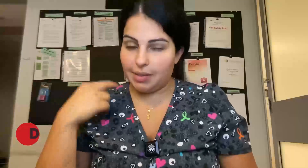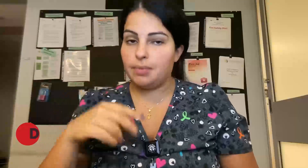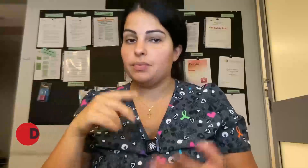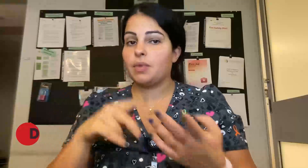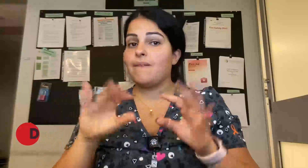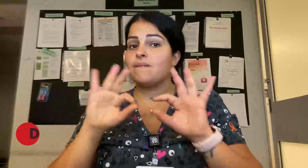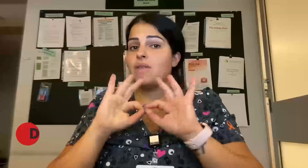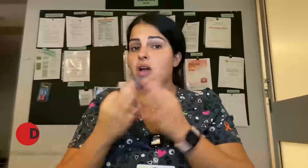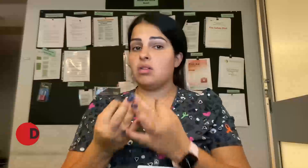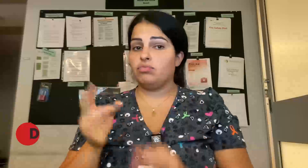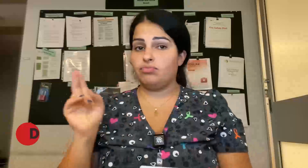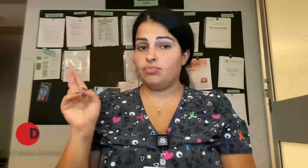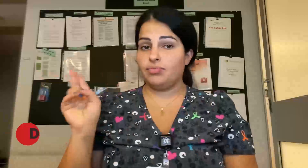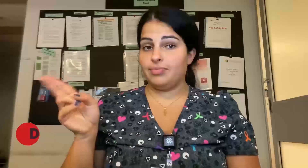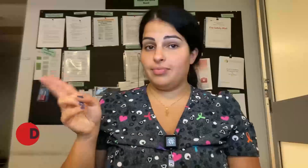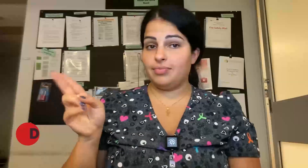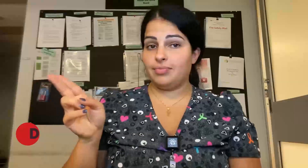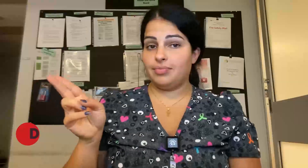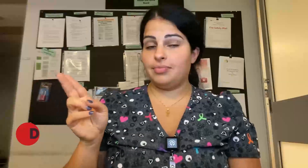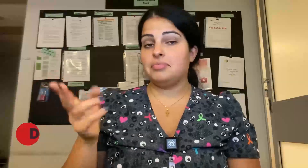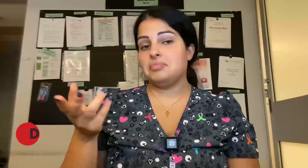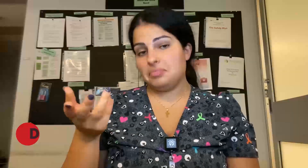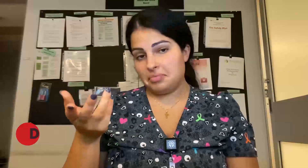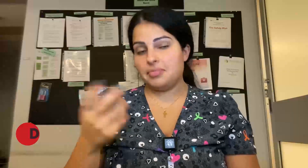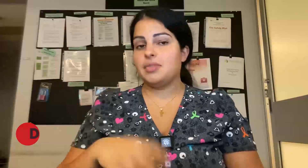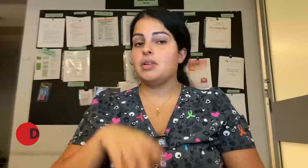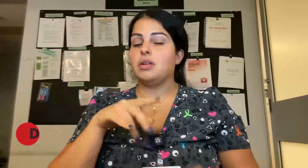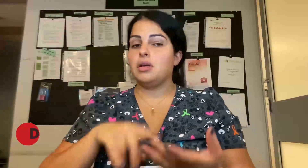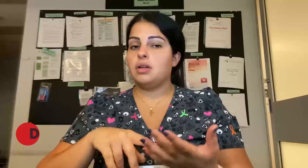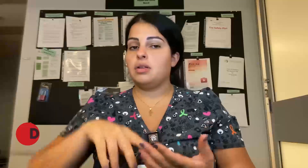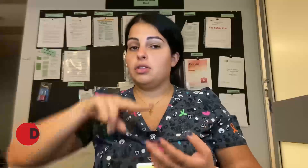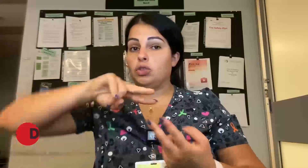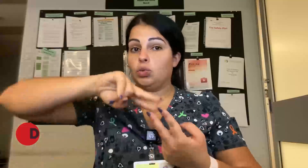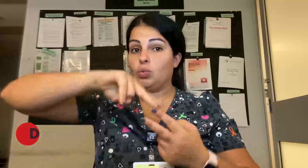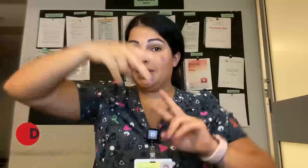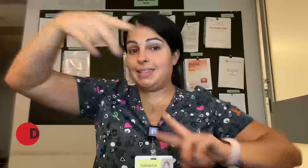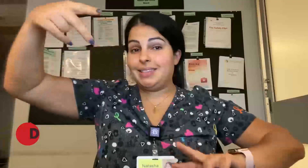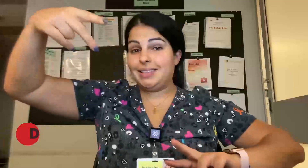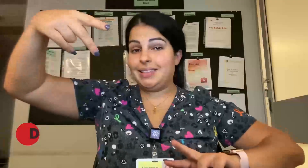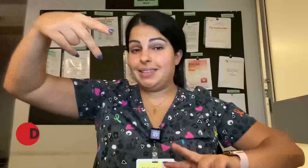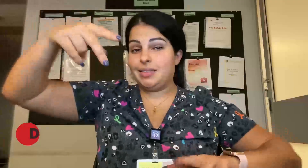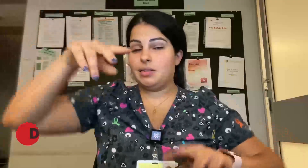women with strong family history of breast cancer; genetic mutations,